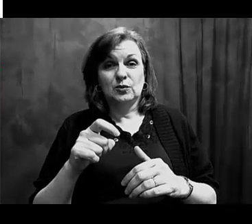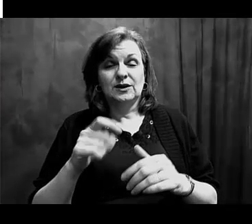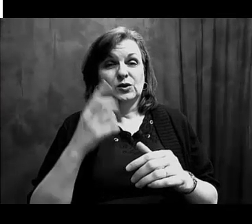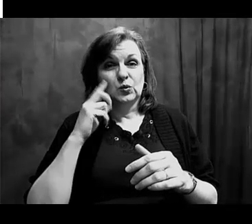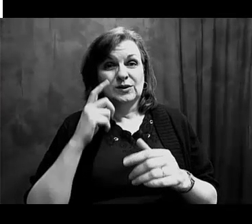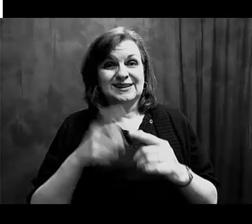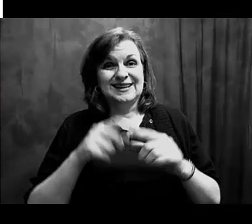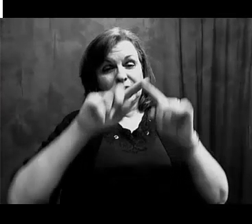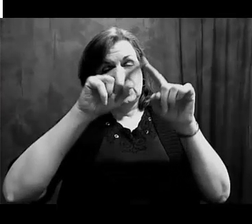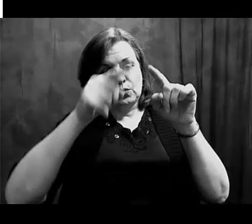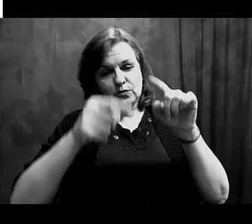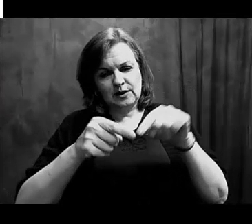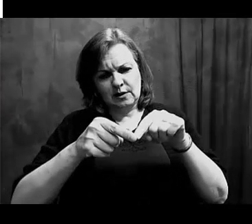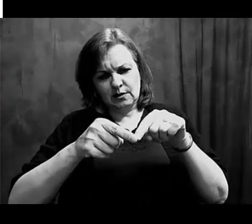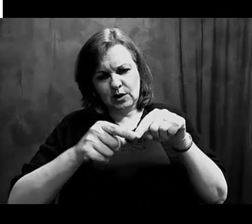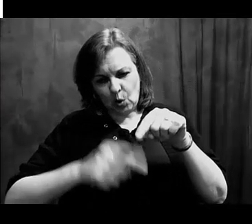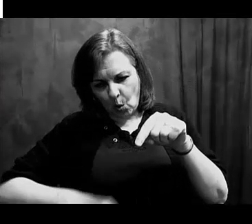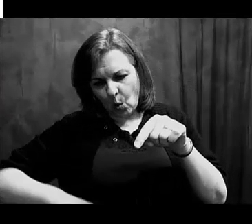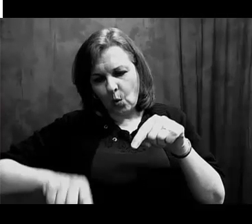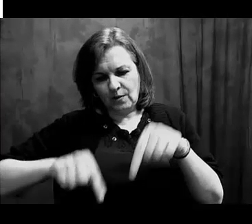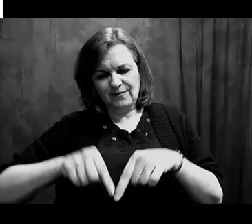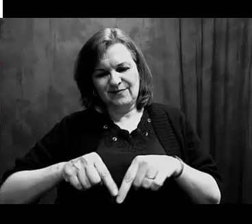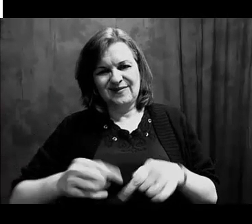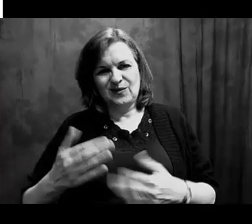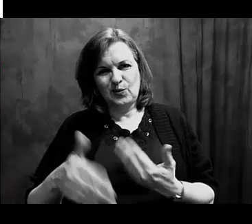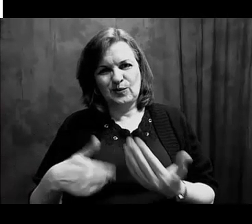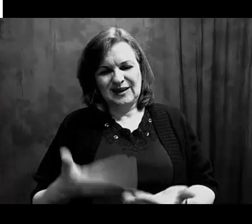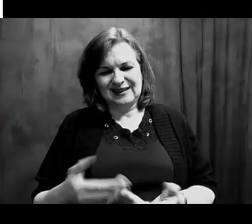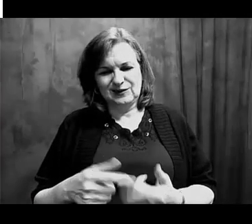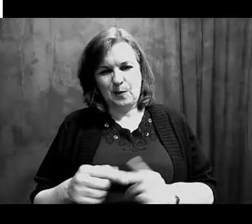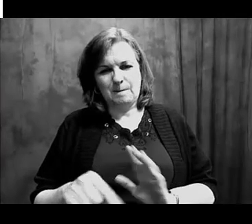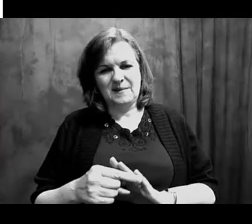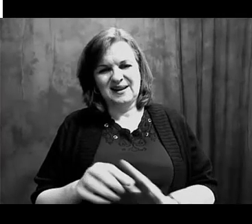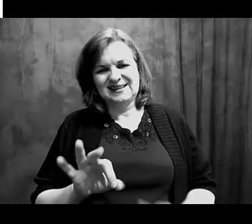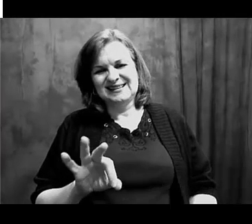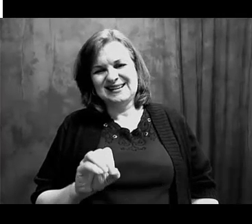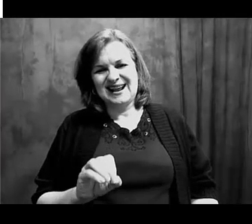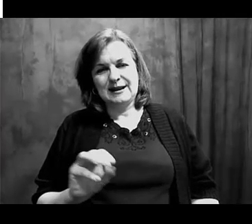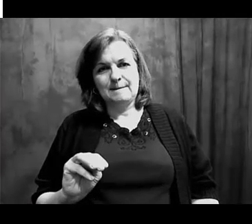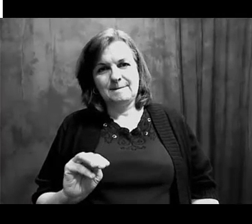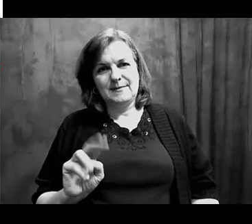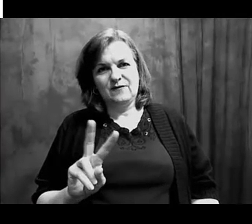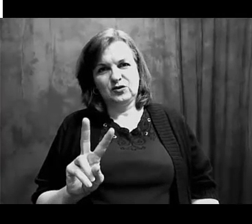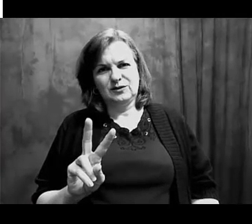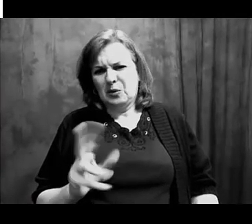and you see here we drop down to nearly -90mV